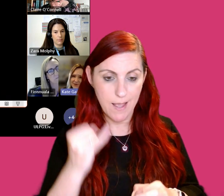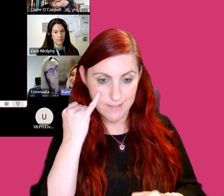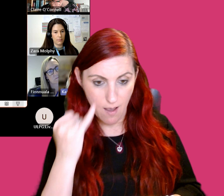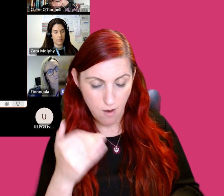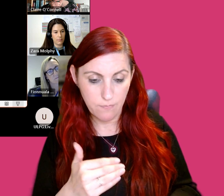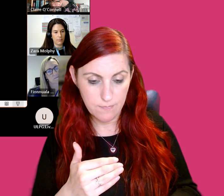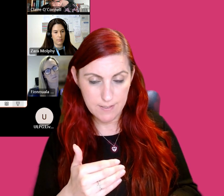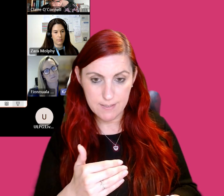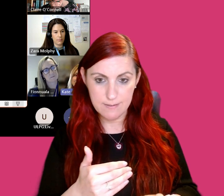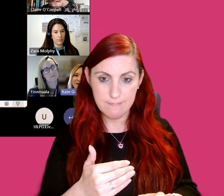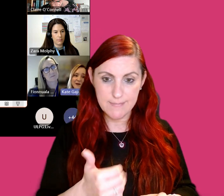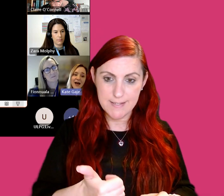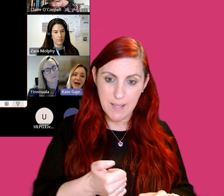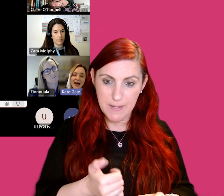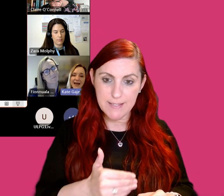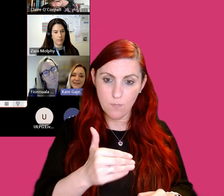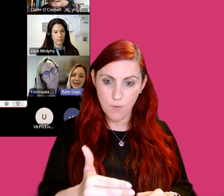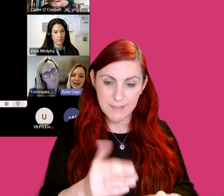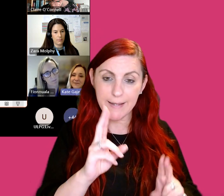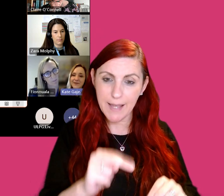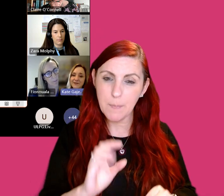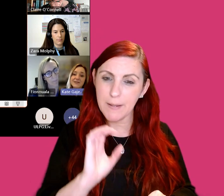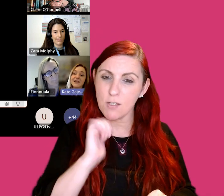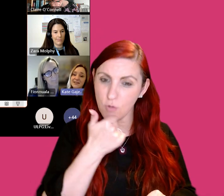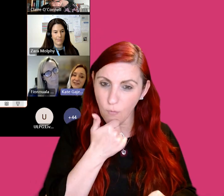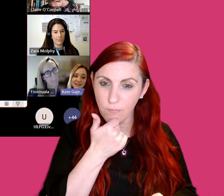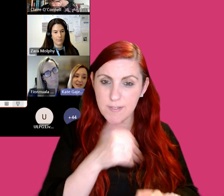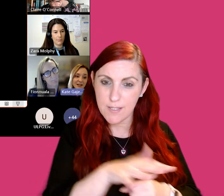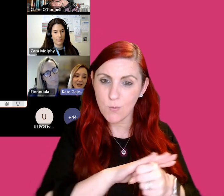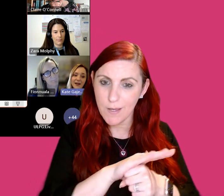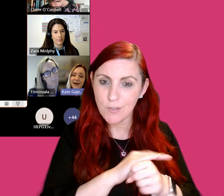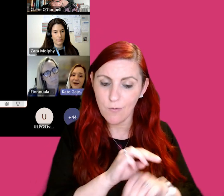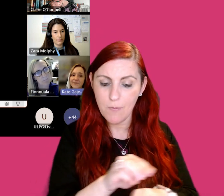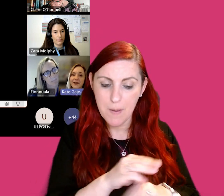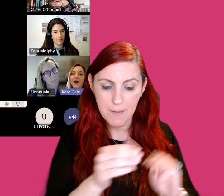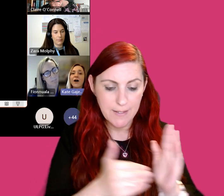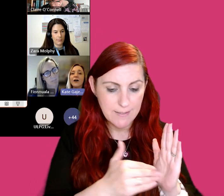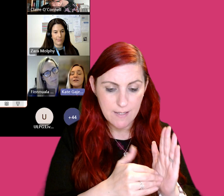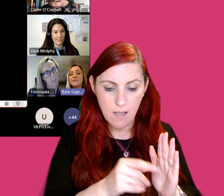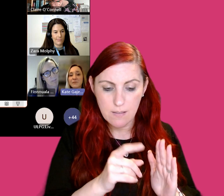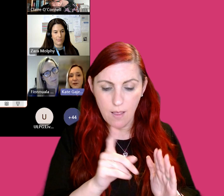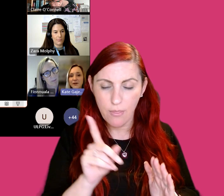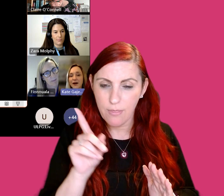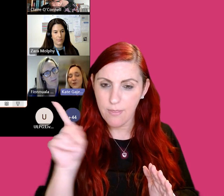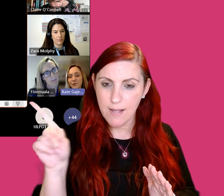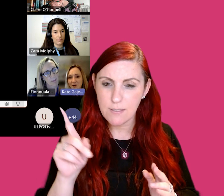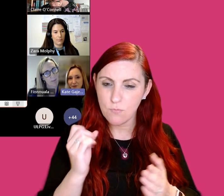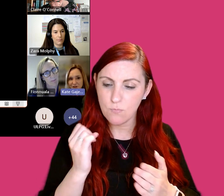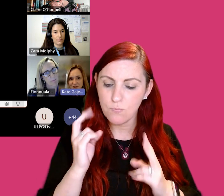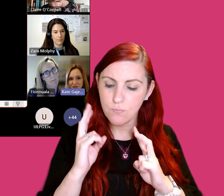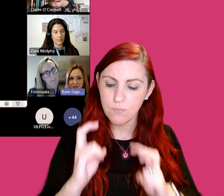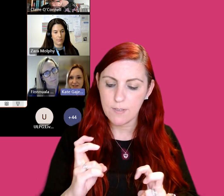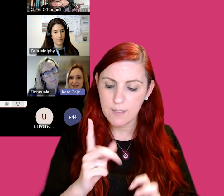can be a tough moment for people and um that's the study um on people on women with gational